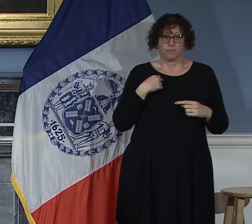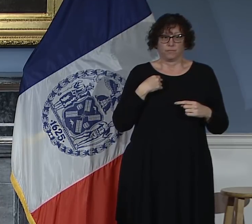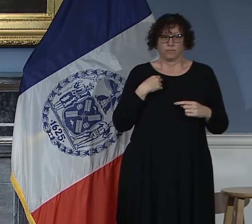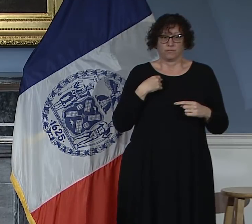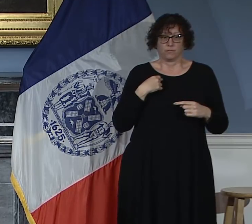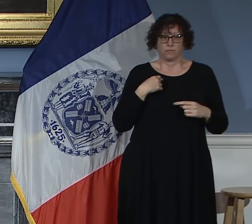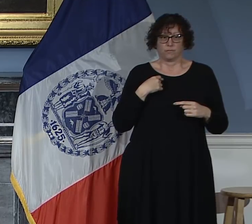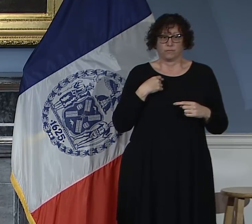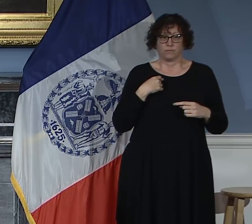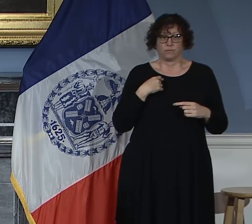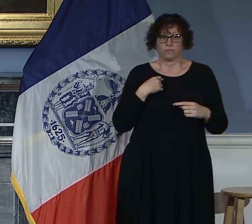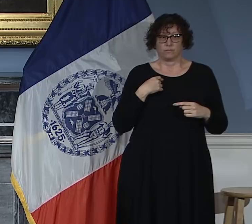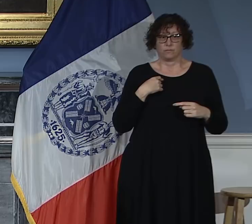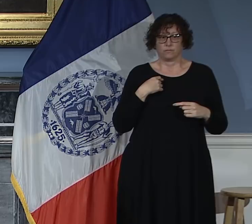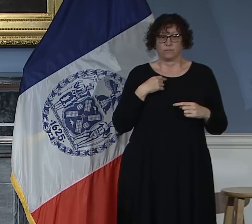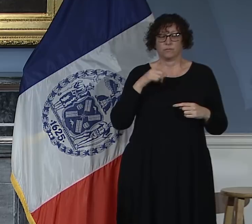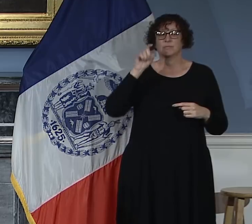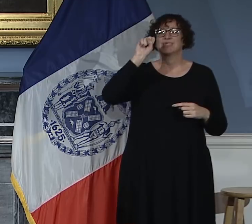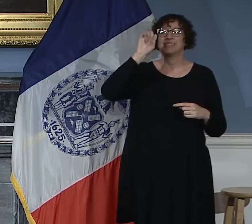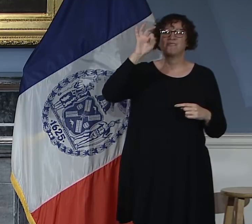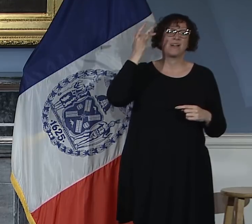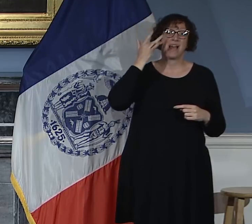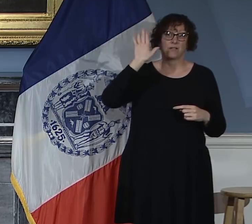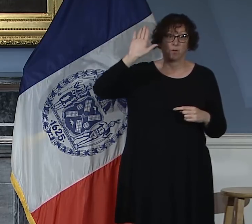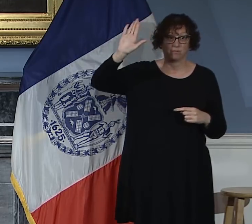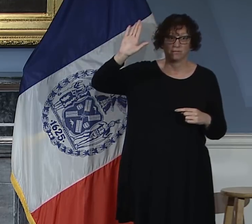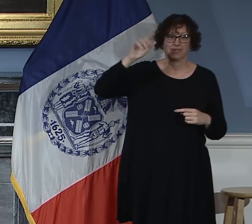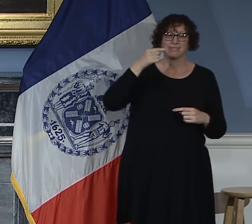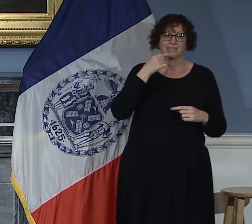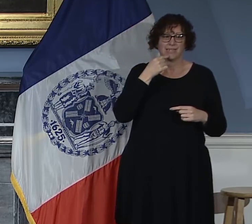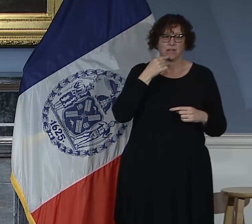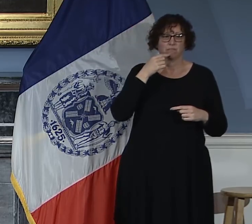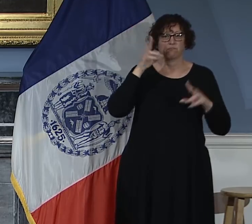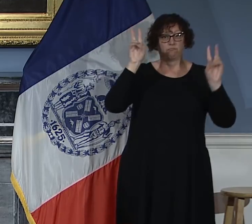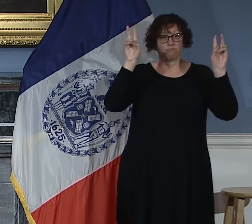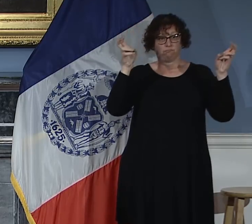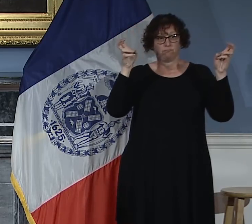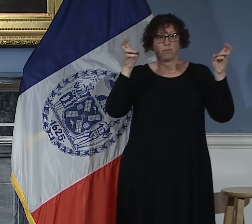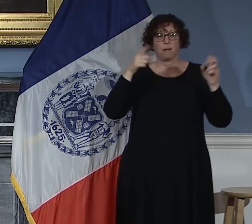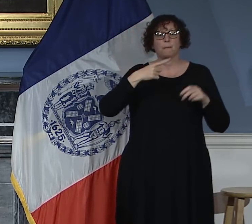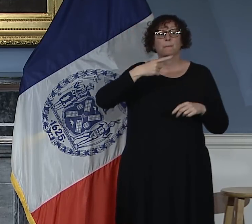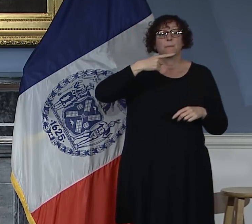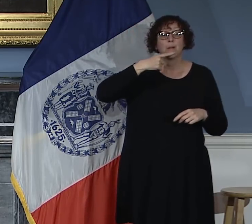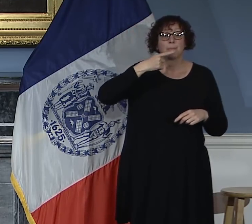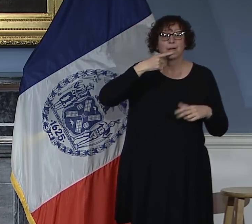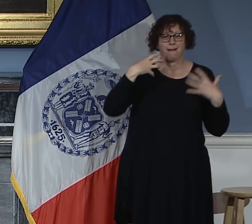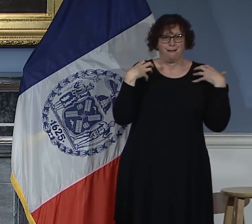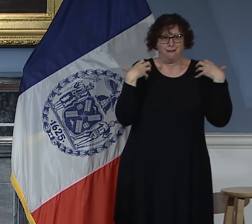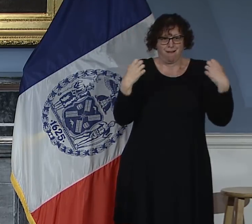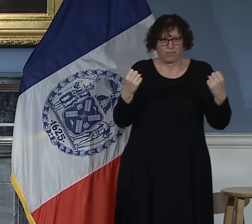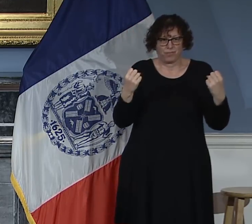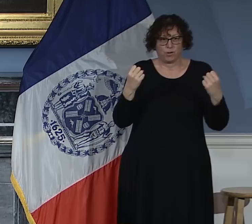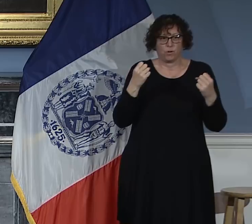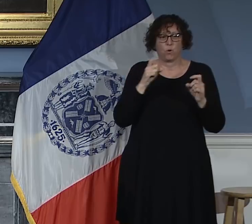FRACINSCO MAKE ITS ANNOUNCEMENT, IT IS THERE A PUBLIC HEALTH ORDER AND THEY